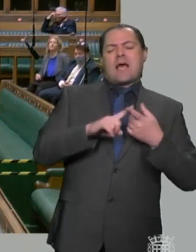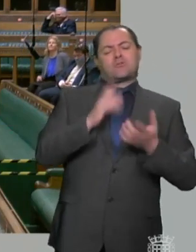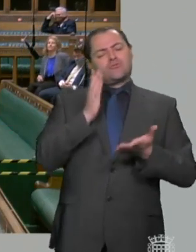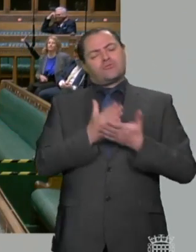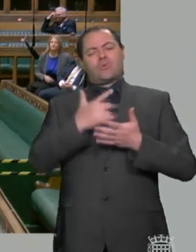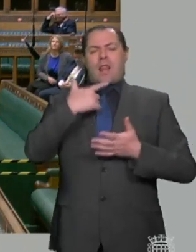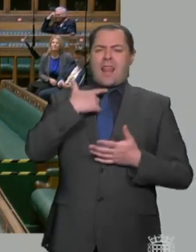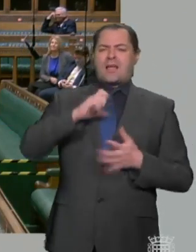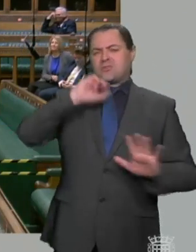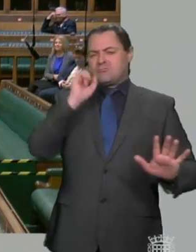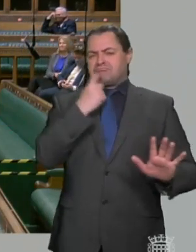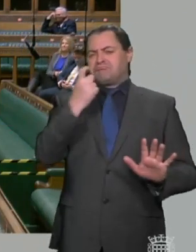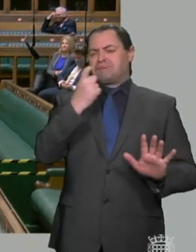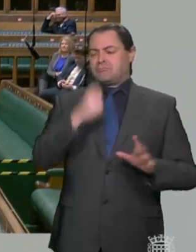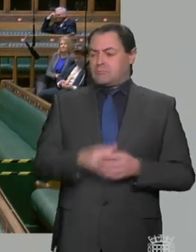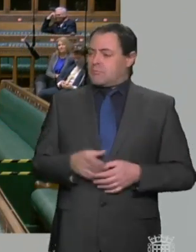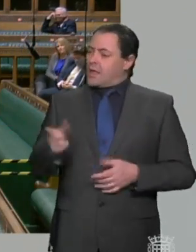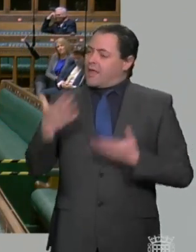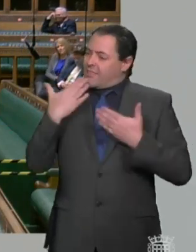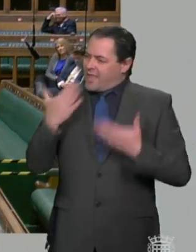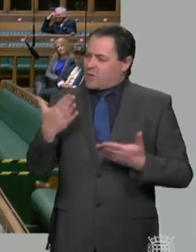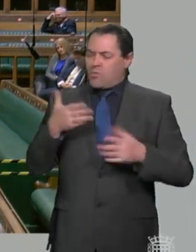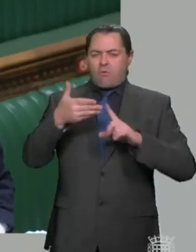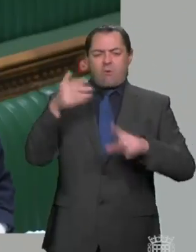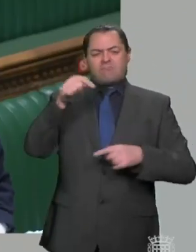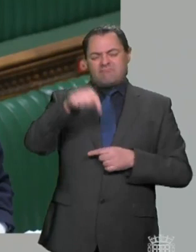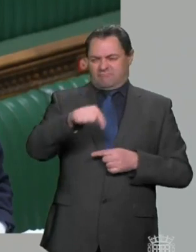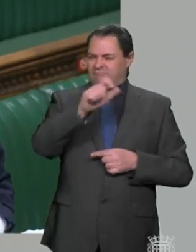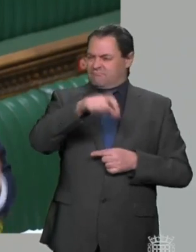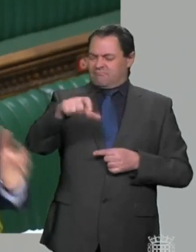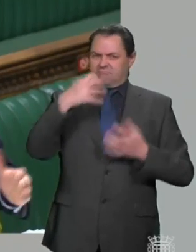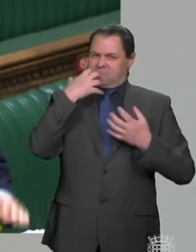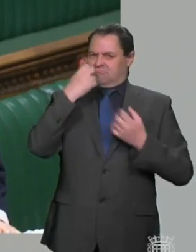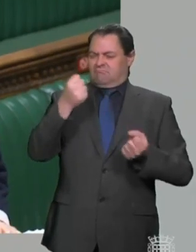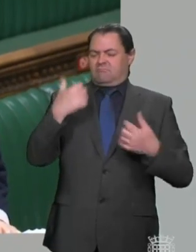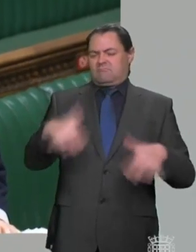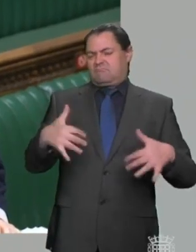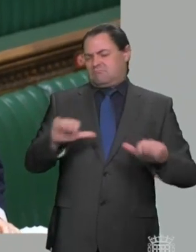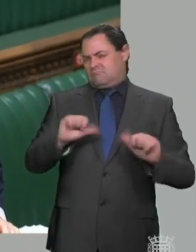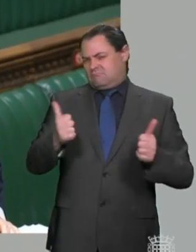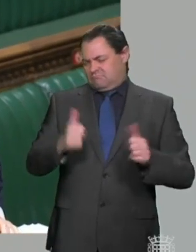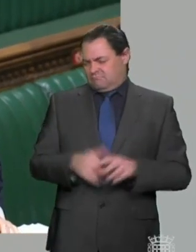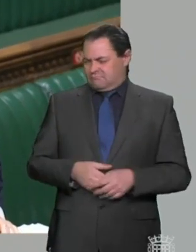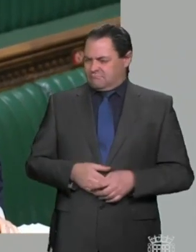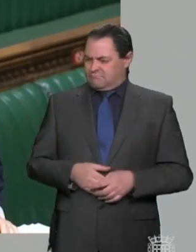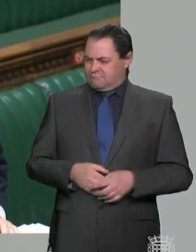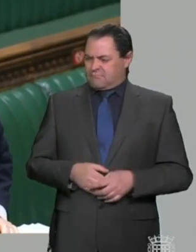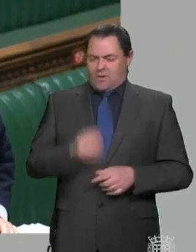Yes. I thank my hon. Friend for singling out this intrepid act of quick-thinking